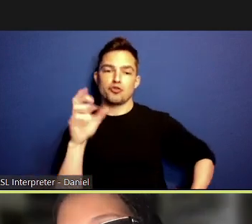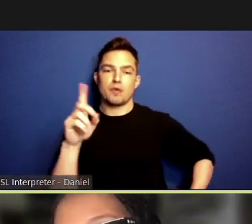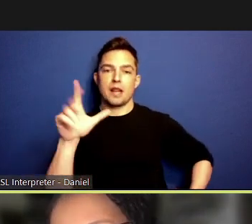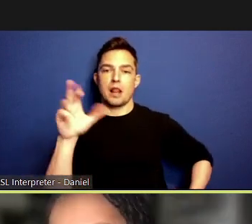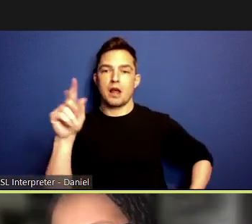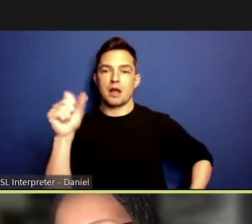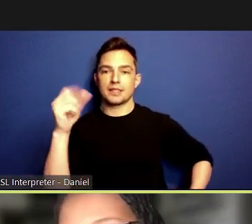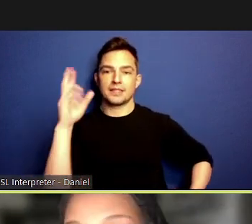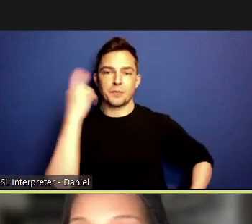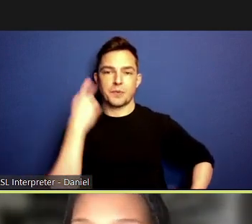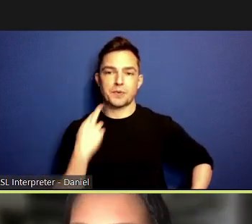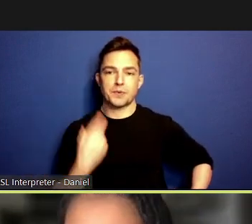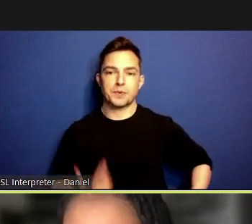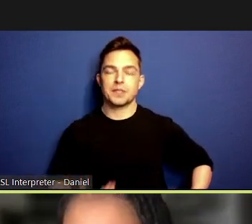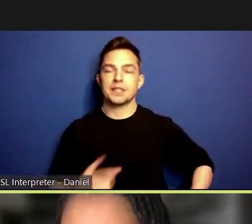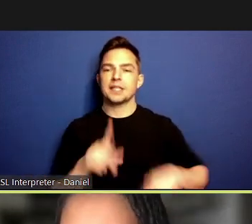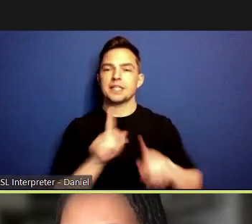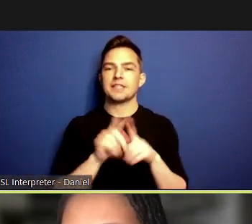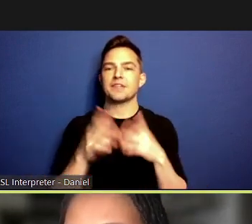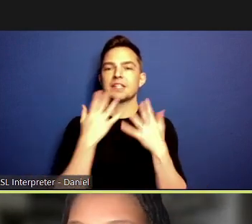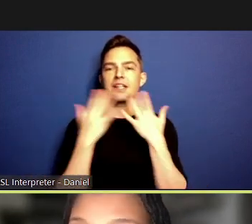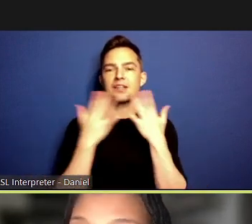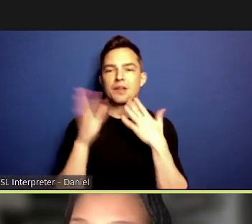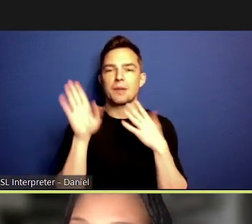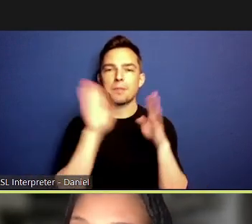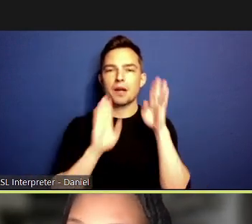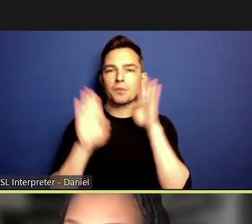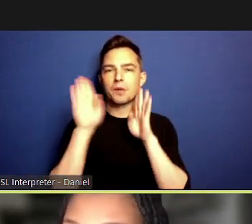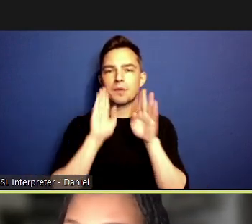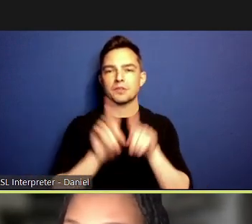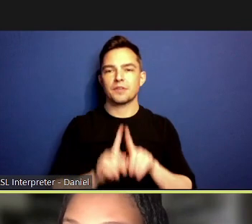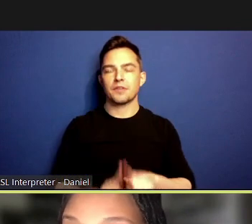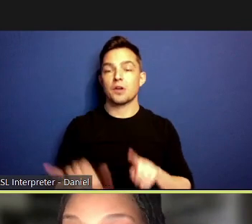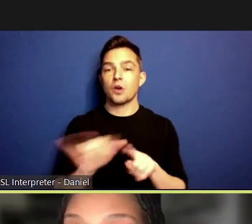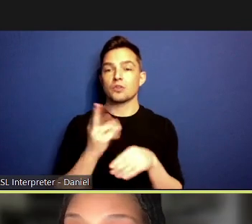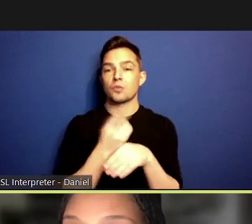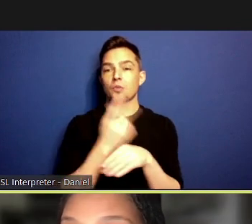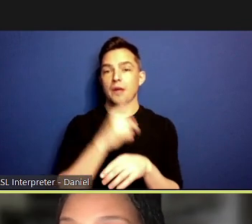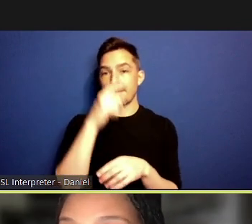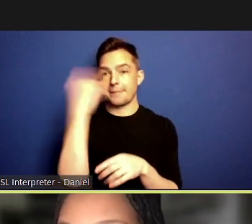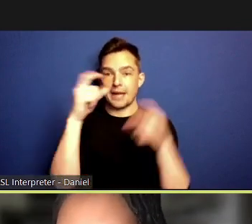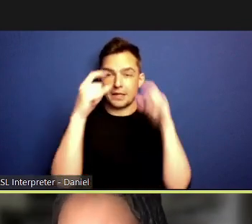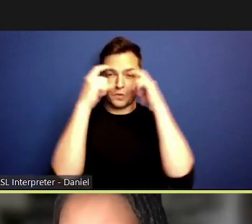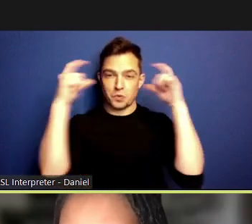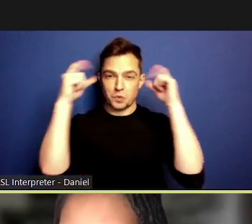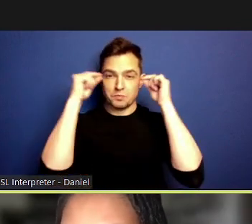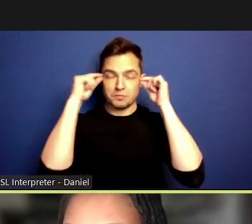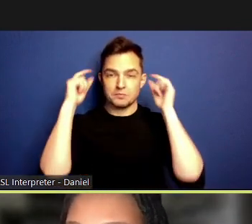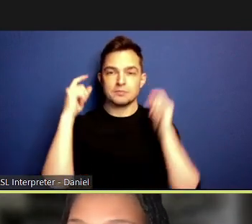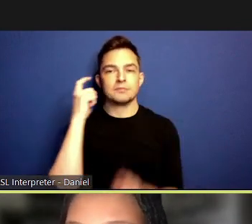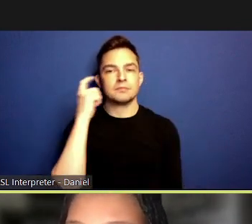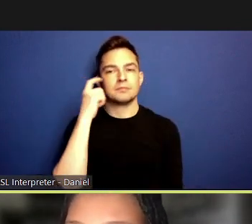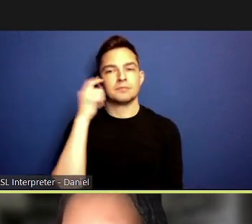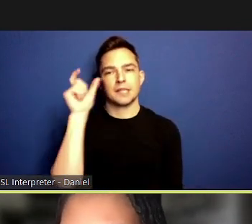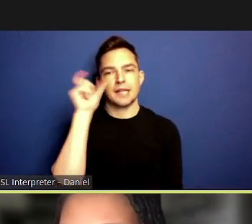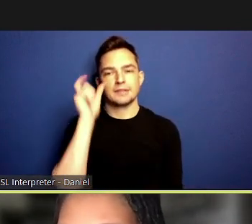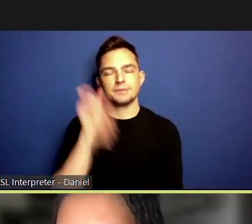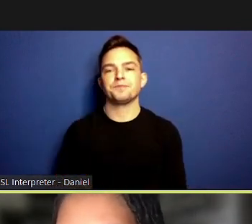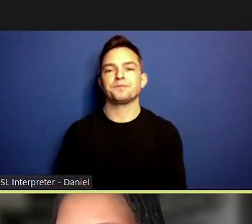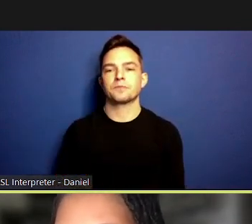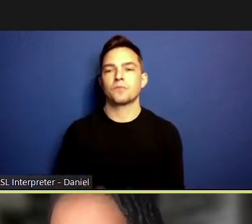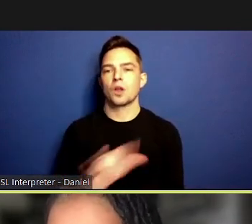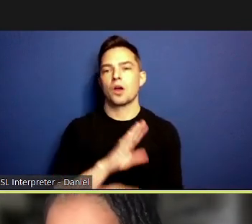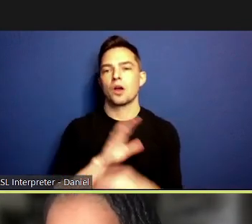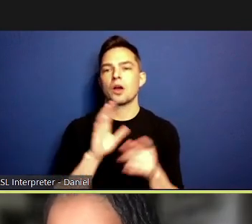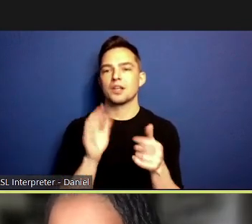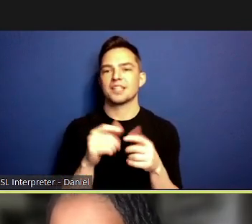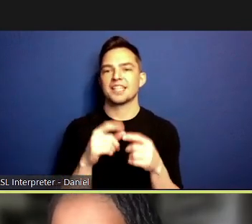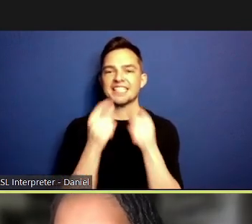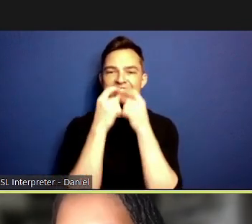different shades of brown. I'm also wearing black-rimmed glasses. I sports gold braces.